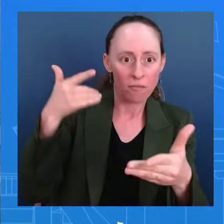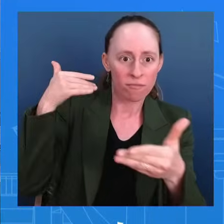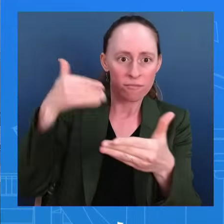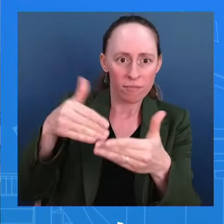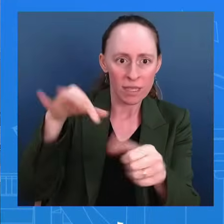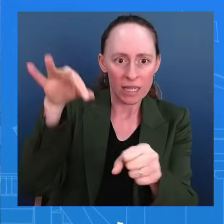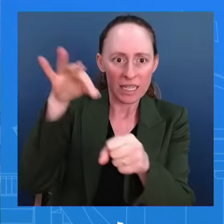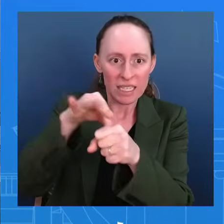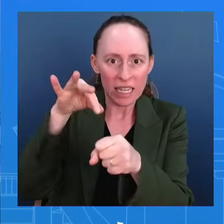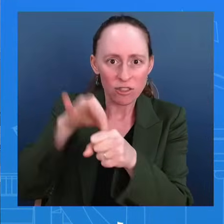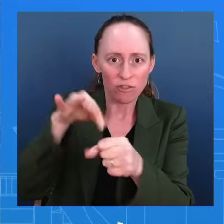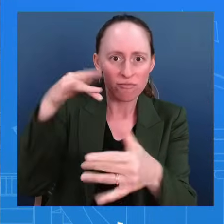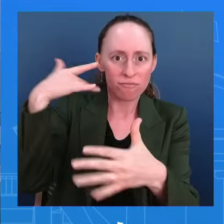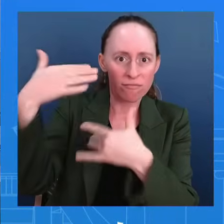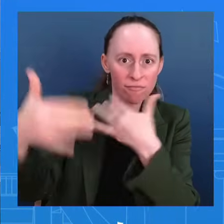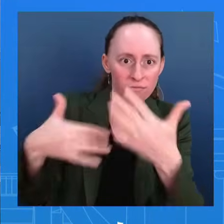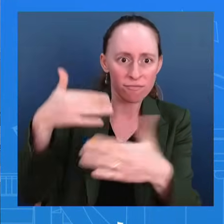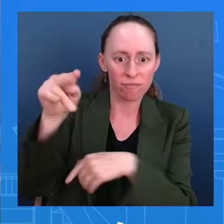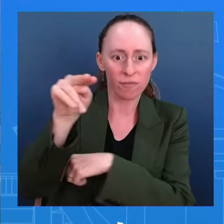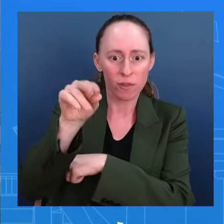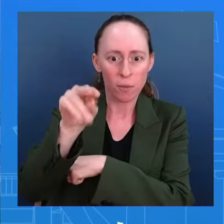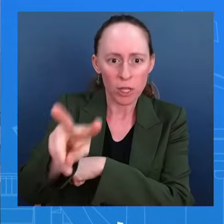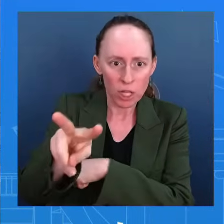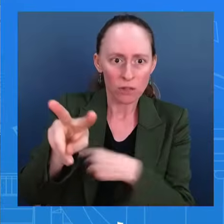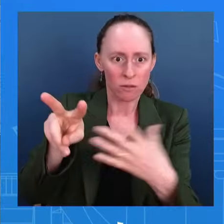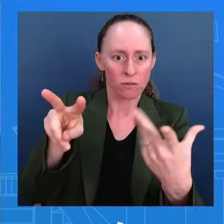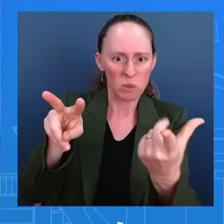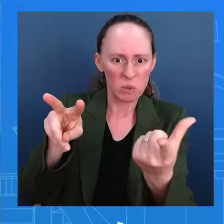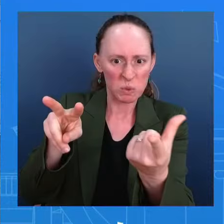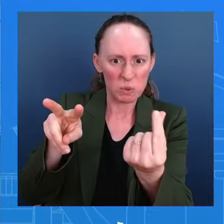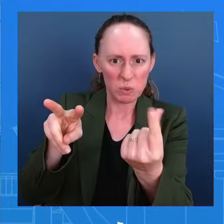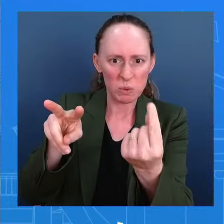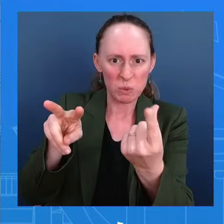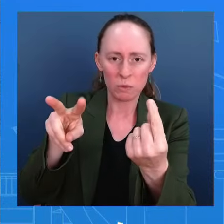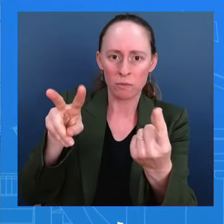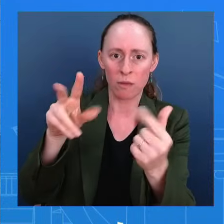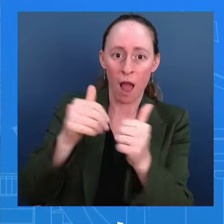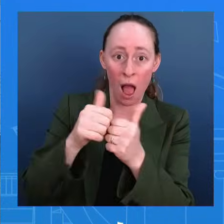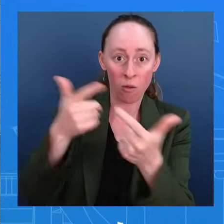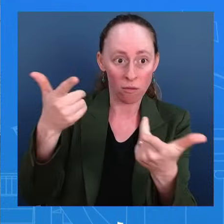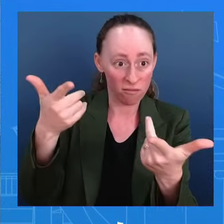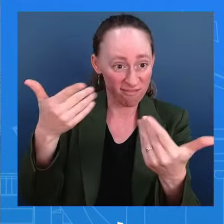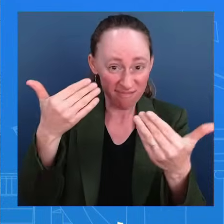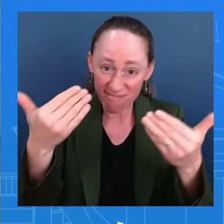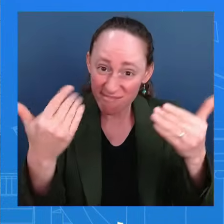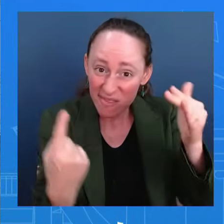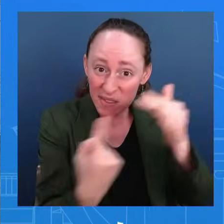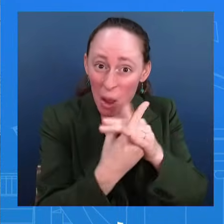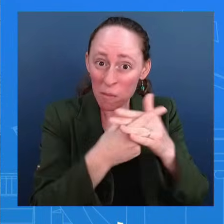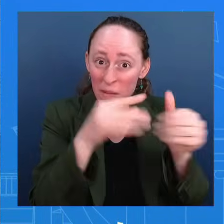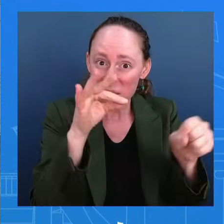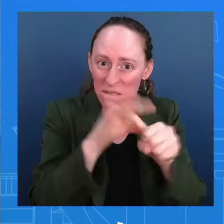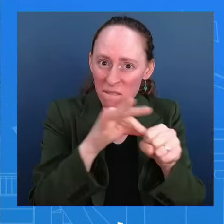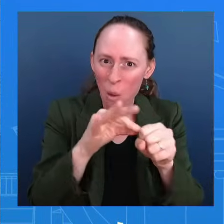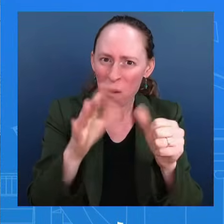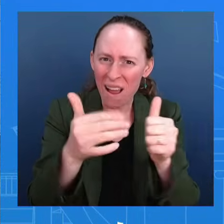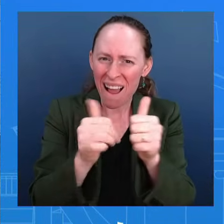can cast their ballot. Administrator Criswell: So, you know, the election piece is with the states, and we have resources that we can help them with